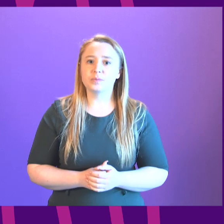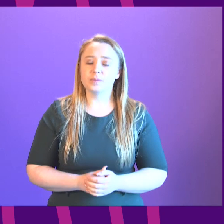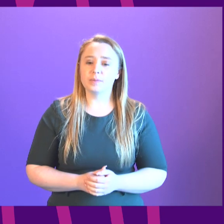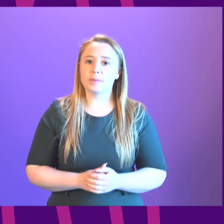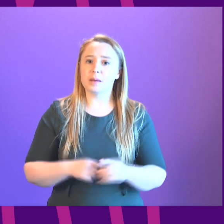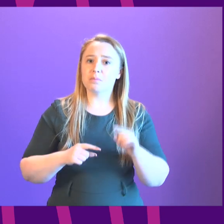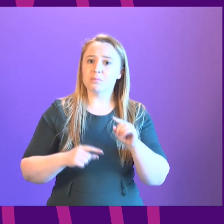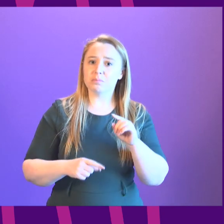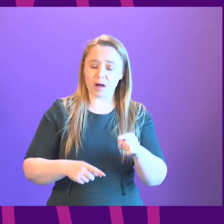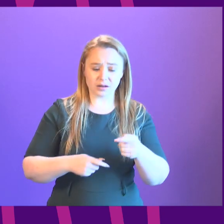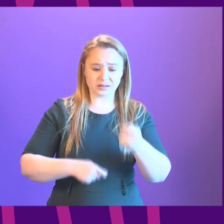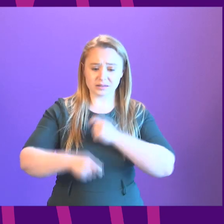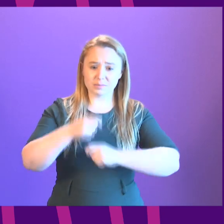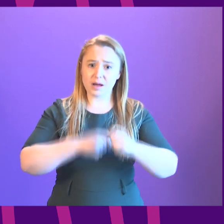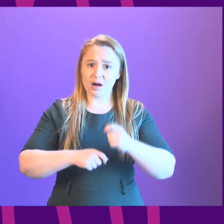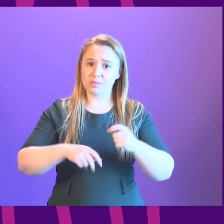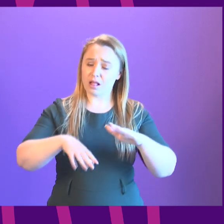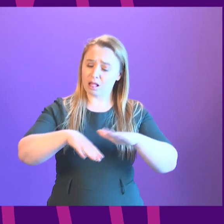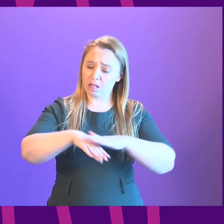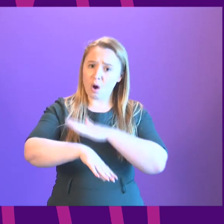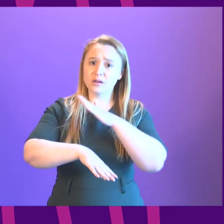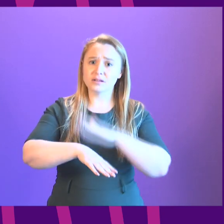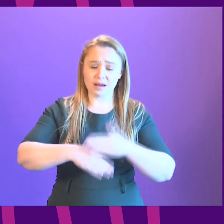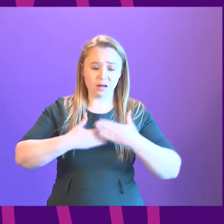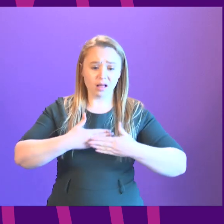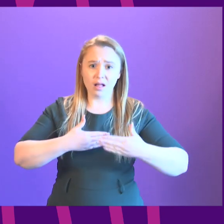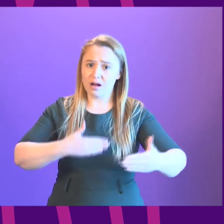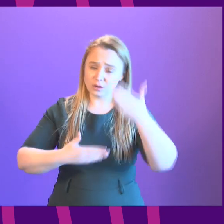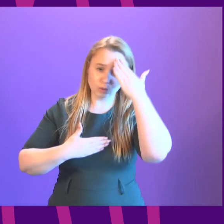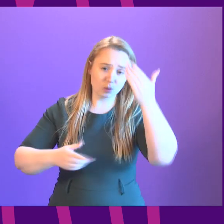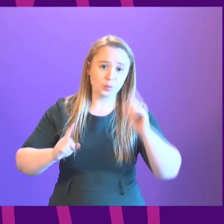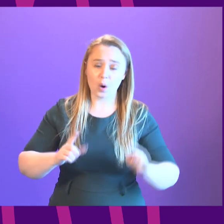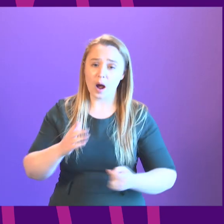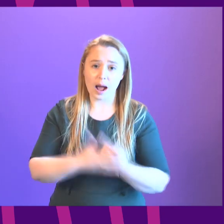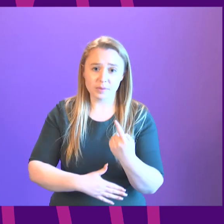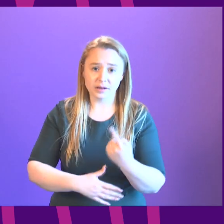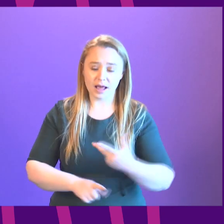into months. They will be rightly concerned to have heard the First Minister say that